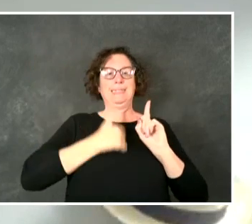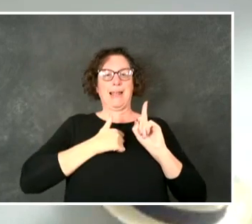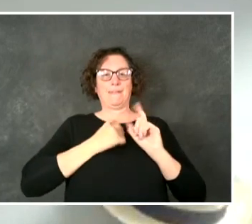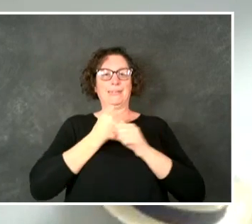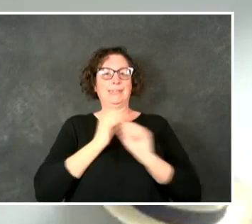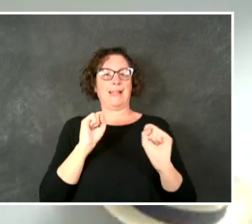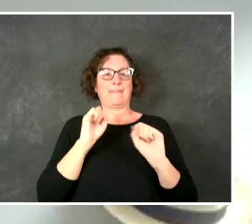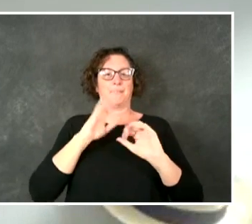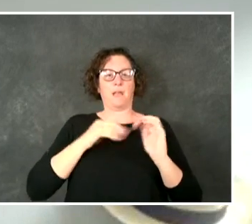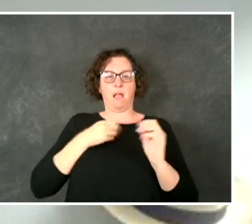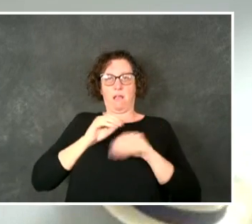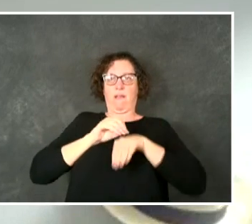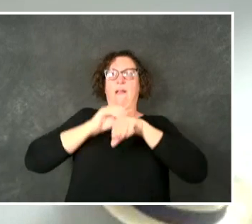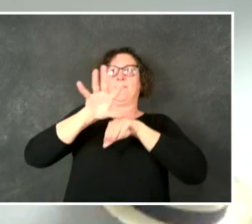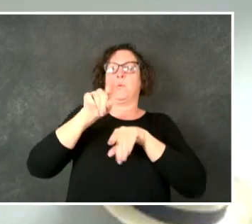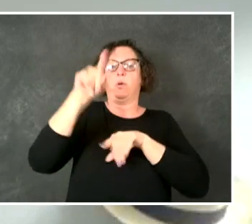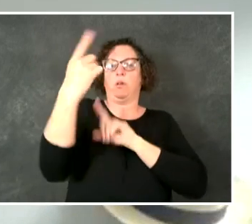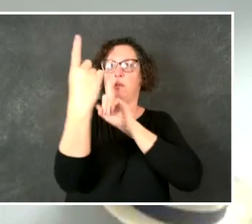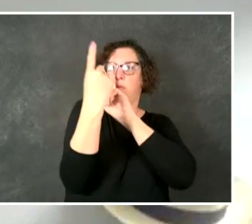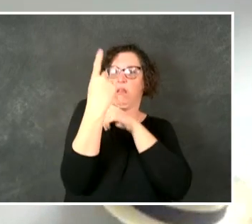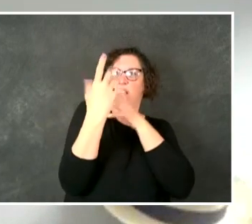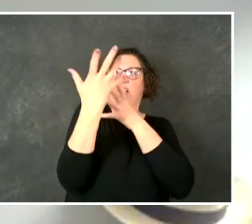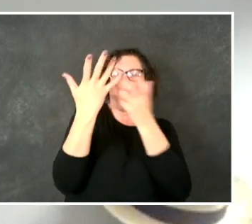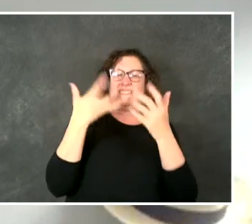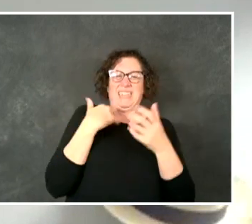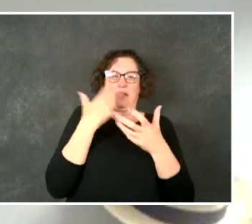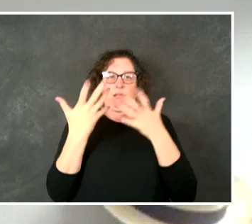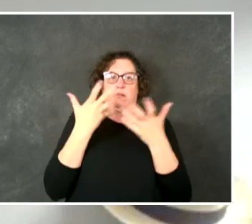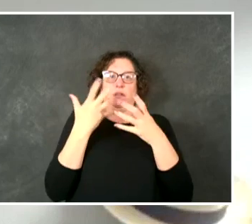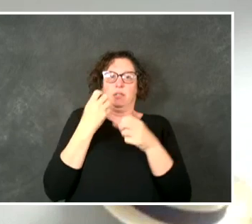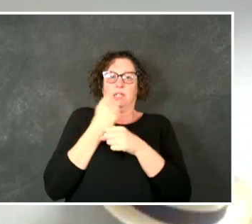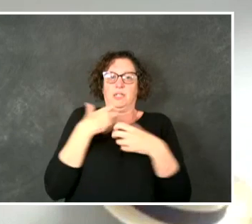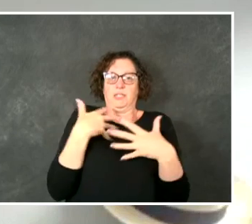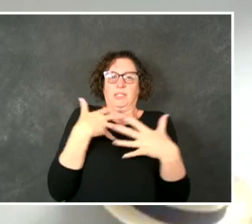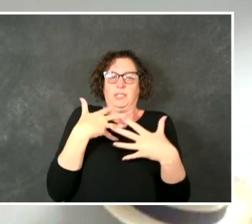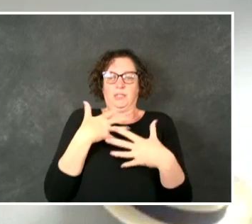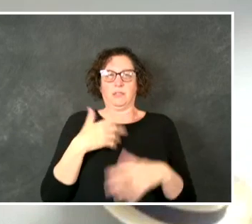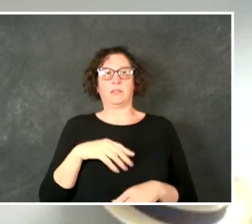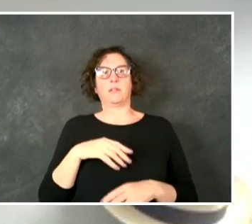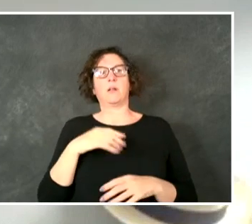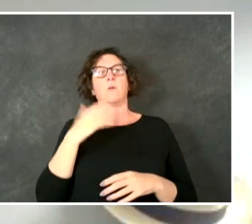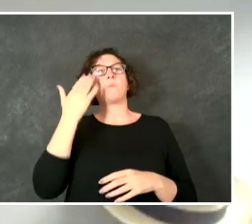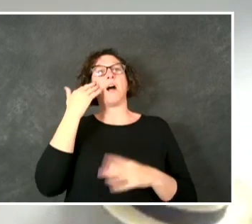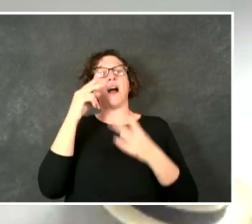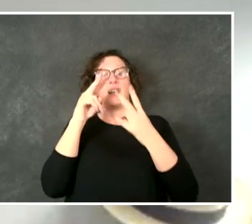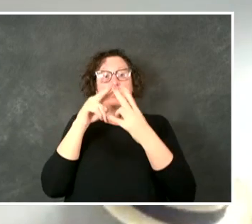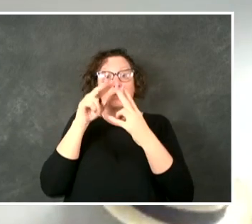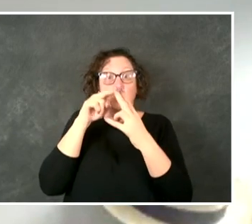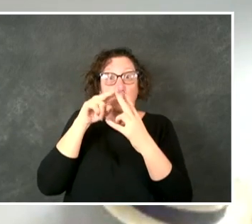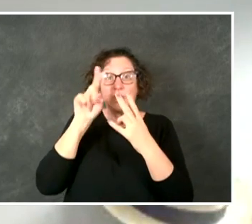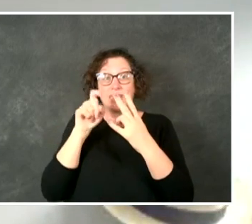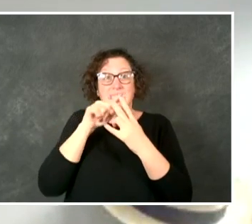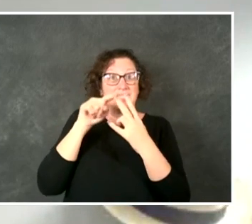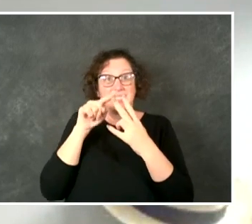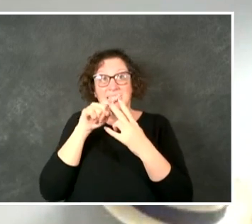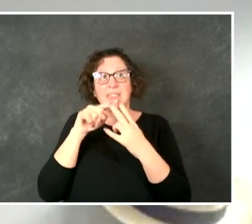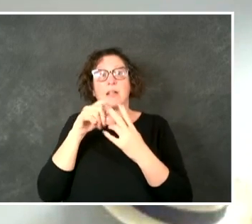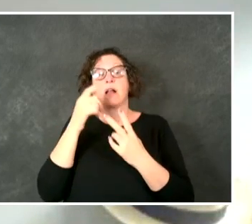MULTIPLE SPECIMEN, IN SOME CASES, WE MAY ABLE TO DO IT